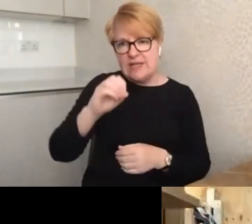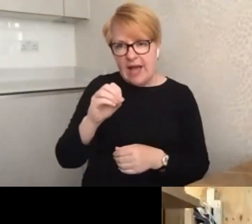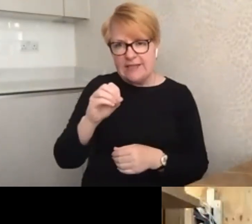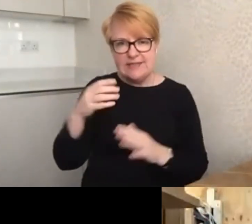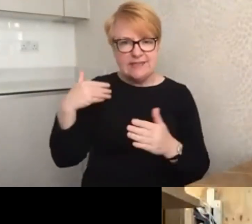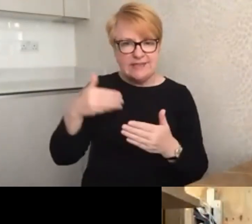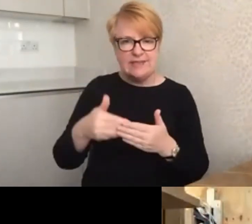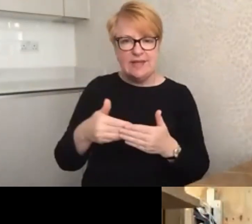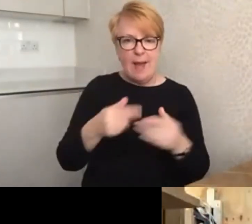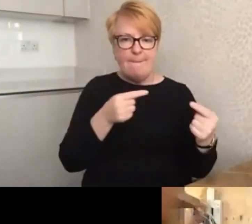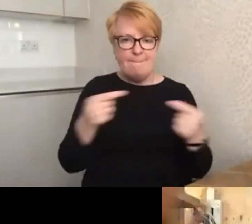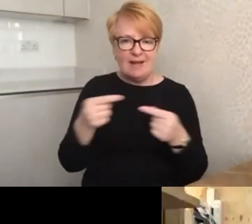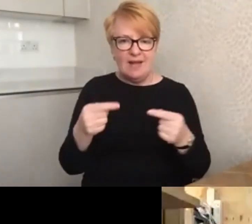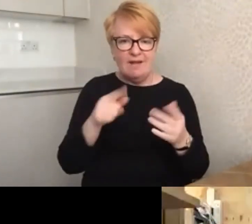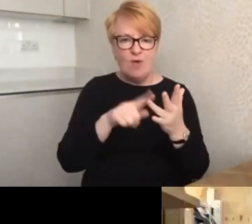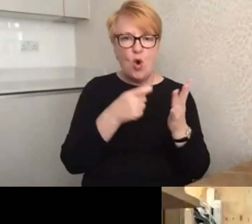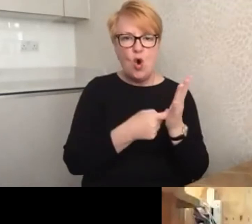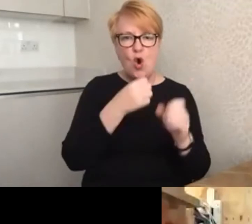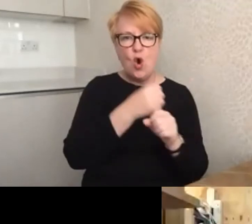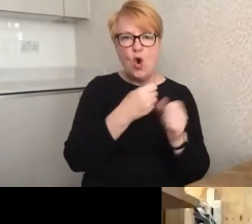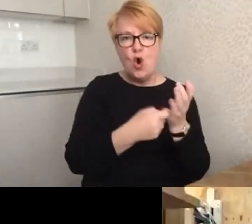and all those sort of spectacular kind of ideas of participation.